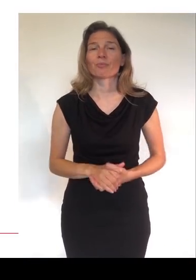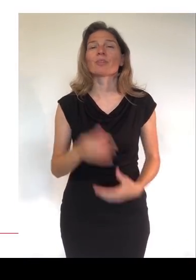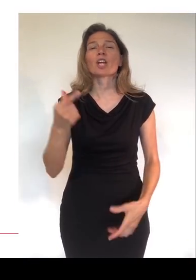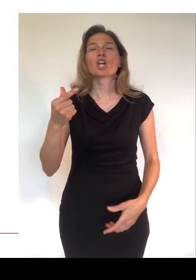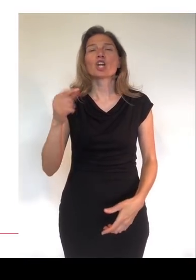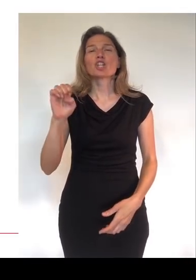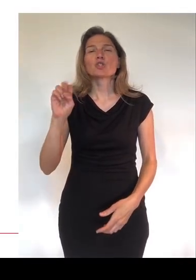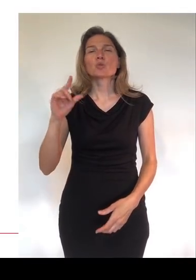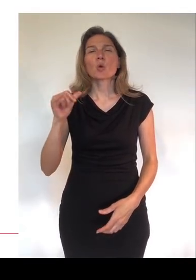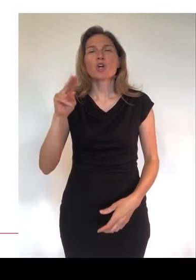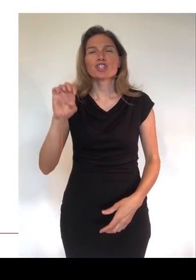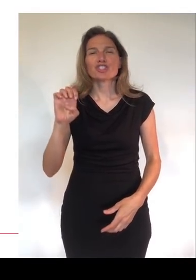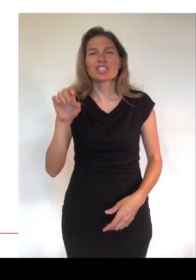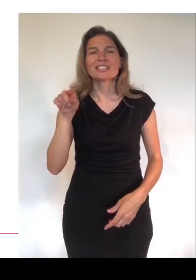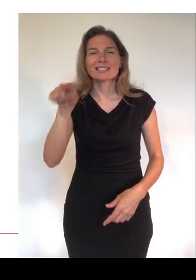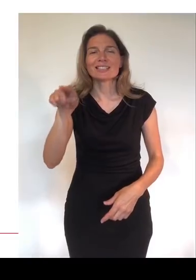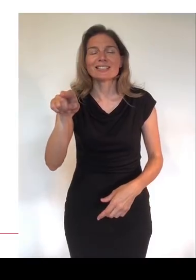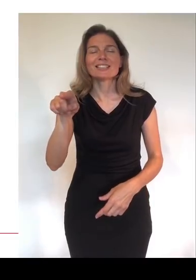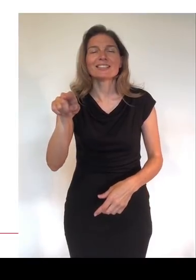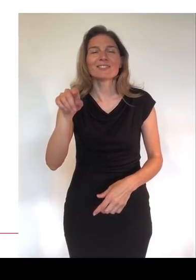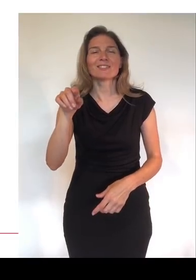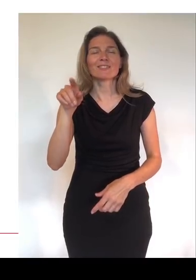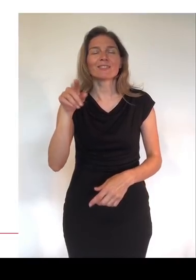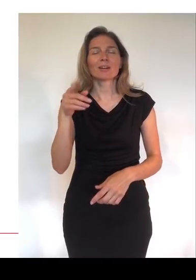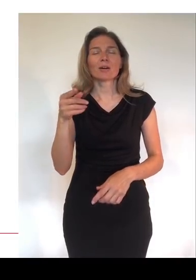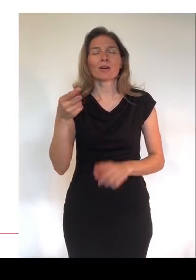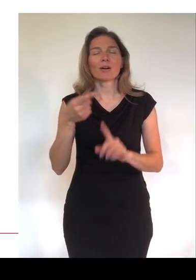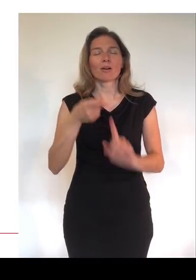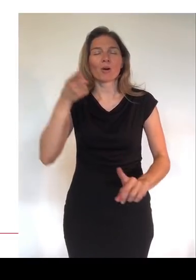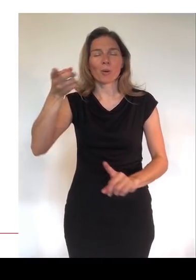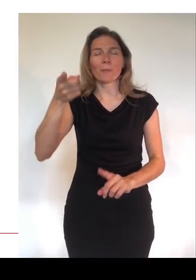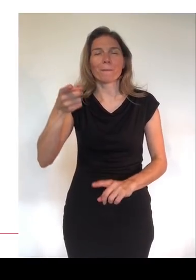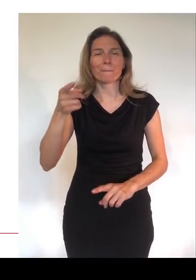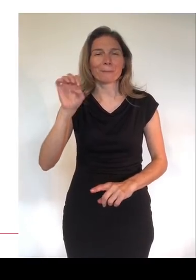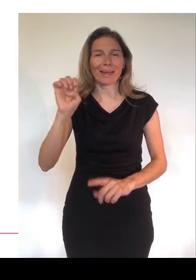that in a second because she's been she's been using the tool and she'll